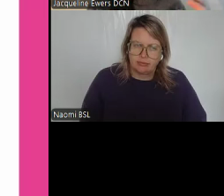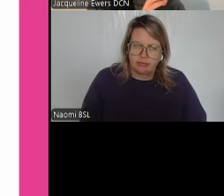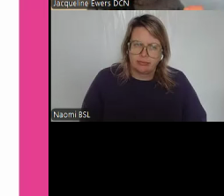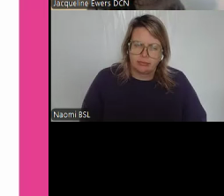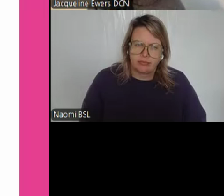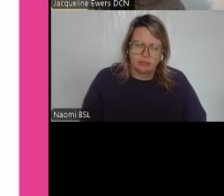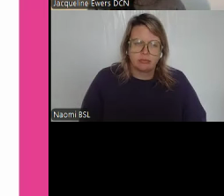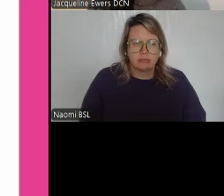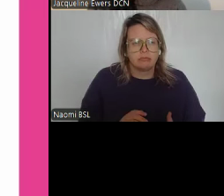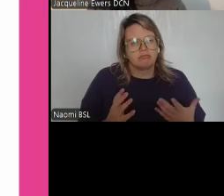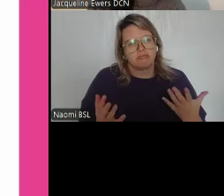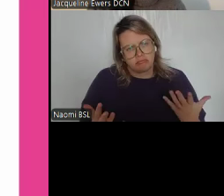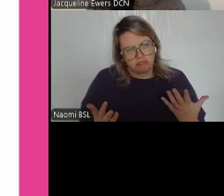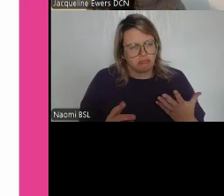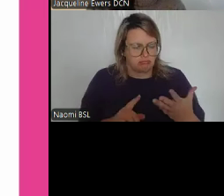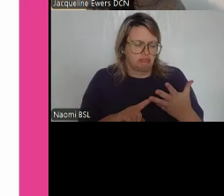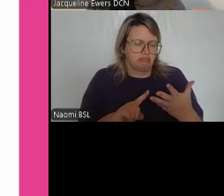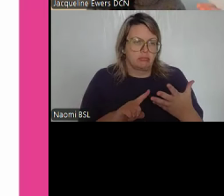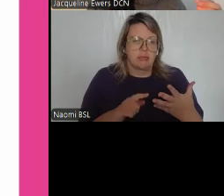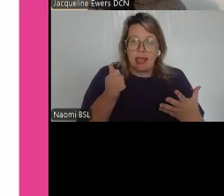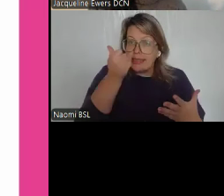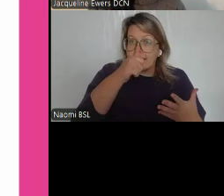Looking at the smart targeting, looks at, okay,